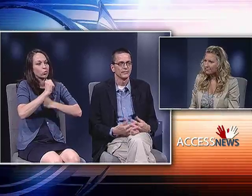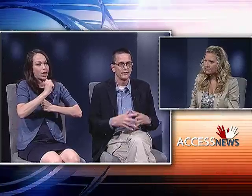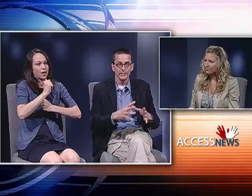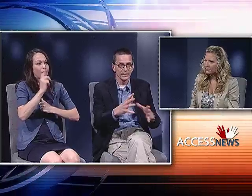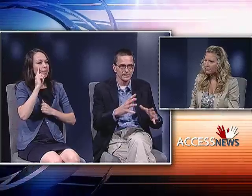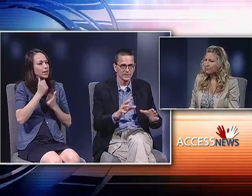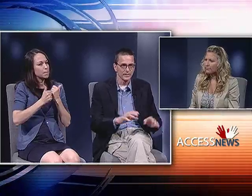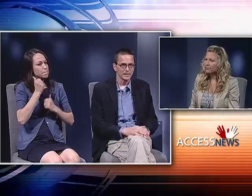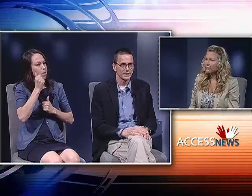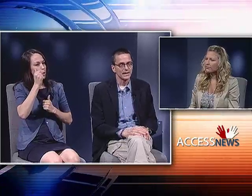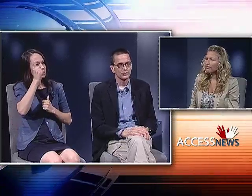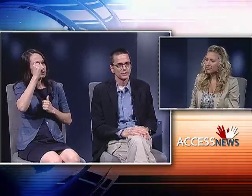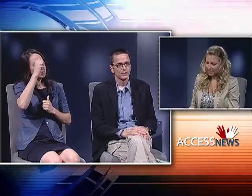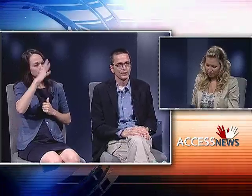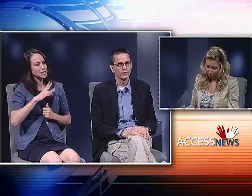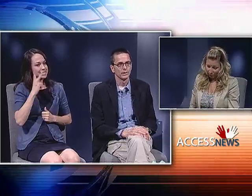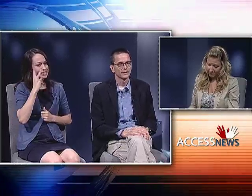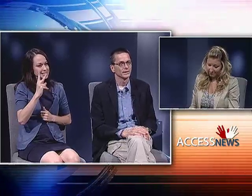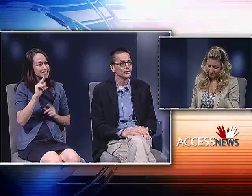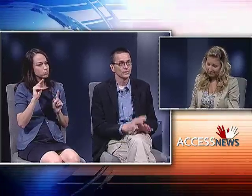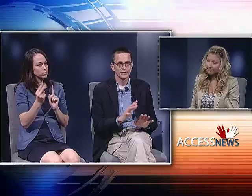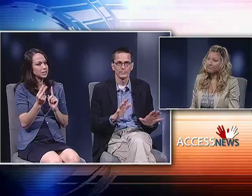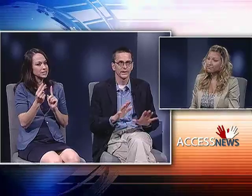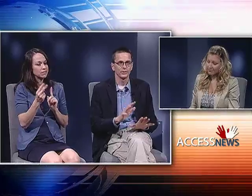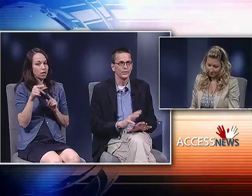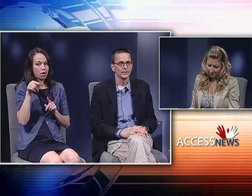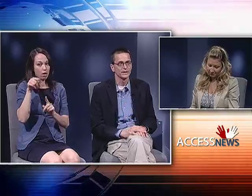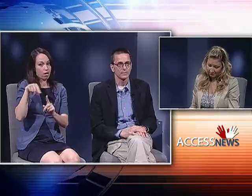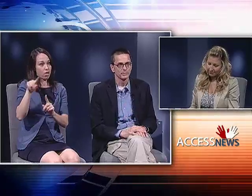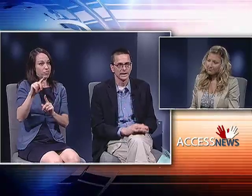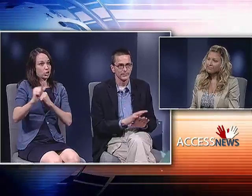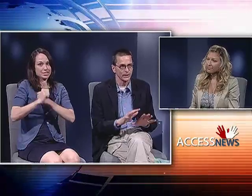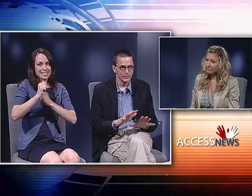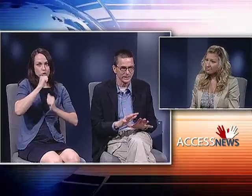Feminists are these dangerous women who are going to do something to you and it's probably not very good.